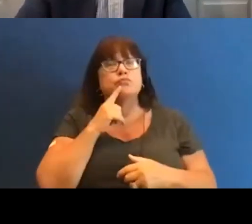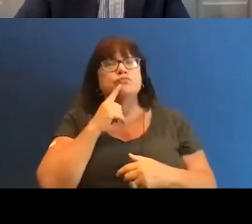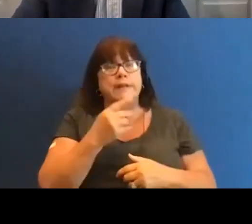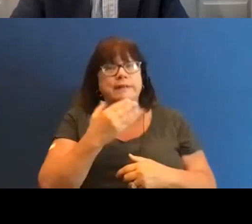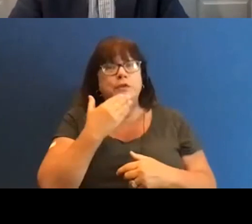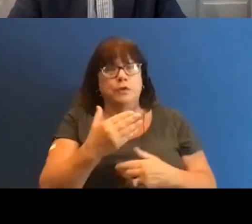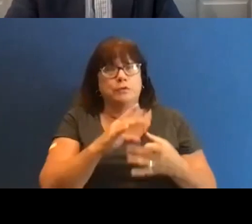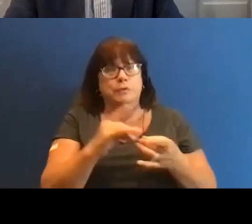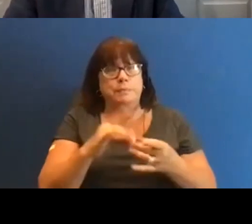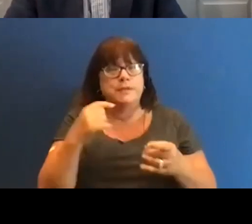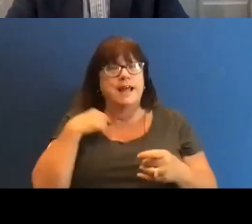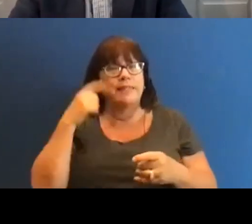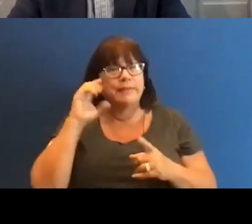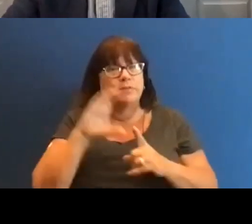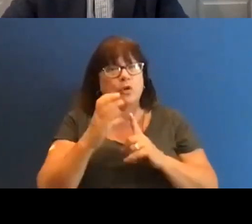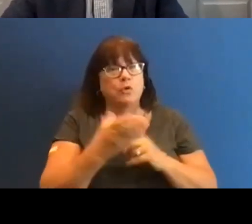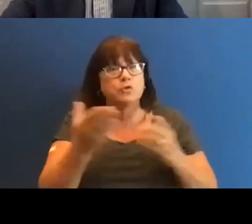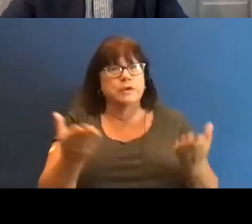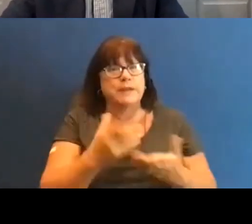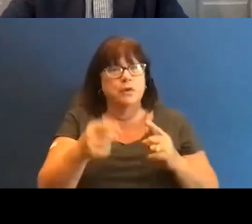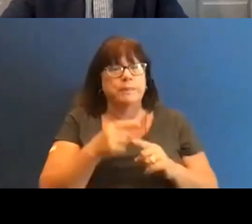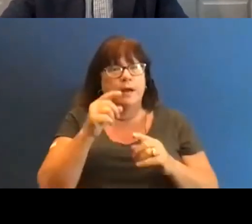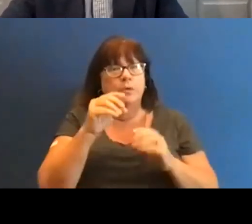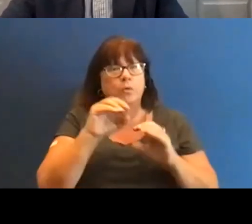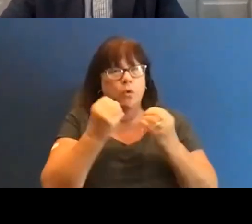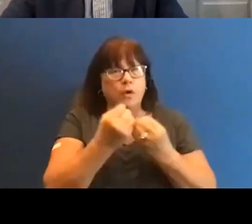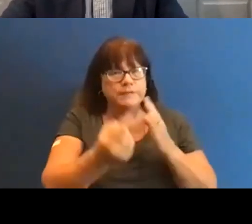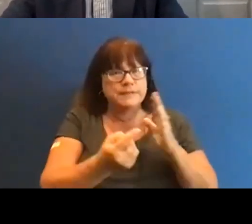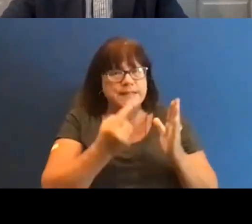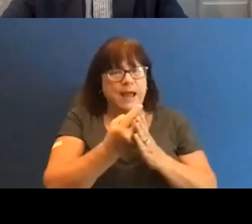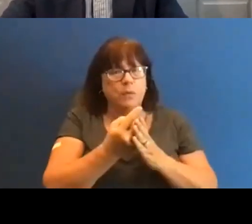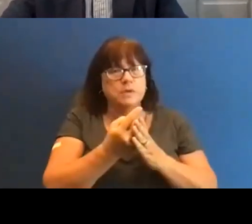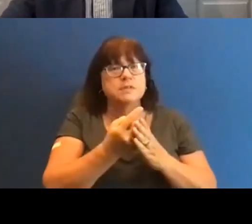culture here at Towson about office hours and being student centered is really wonderful.